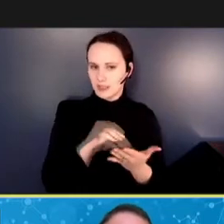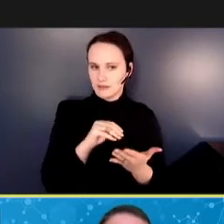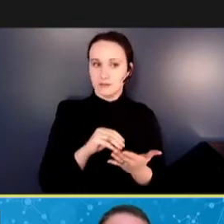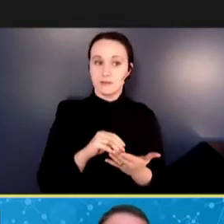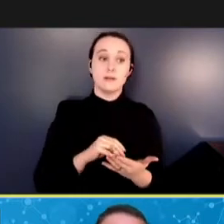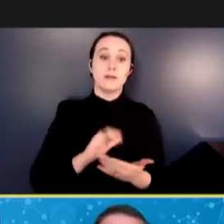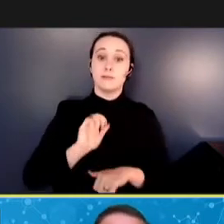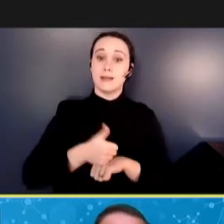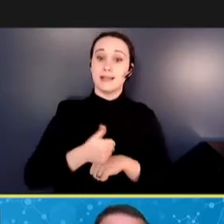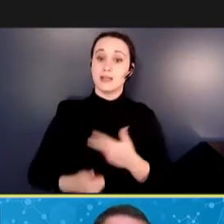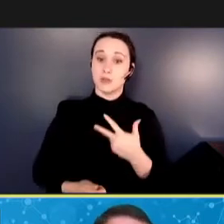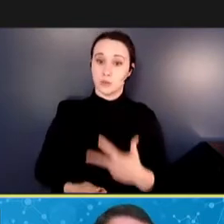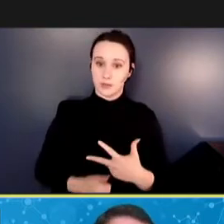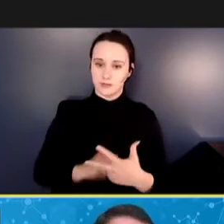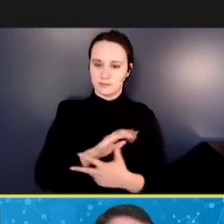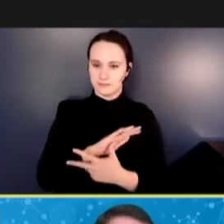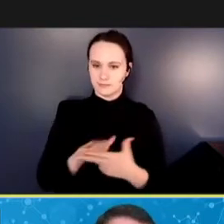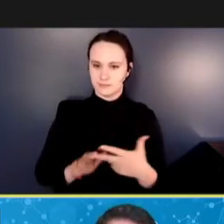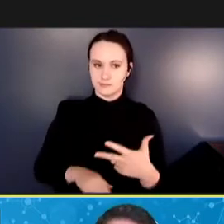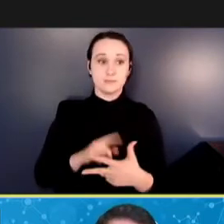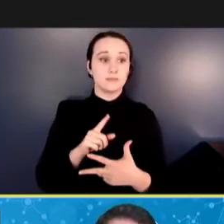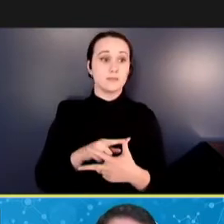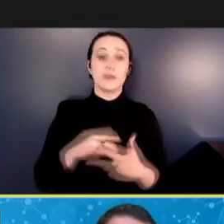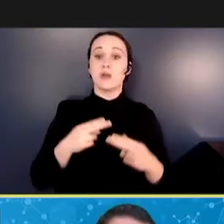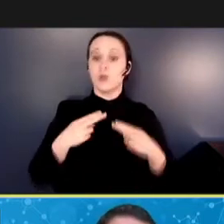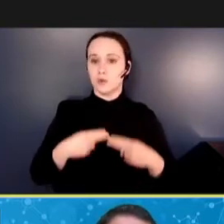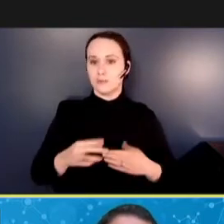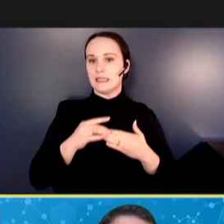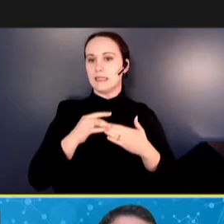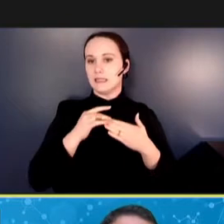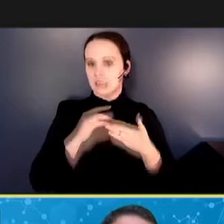which are, one, human-led governance with accountability and transparency,